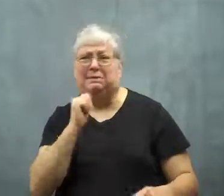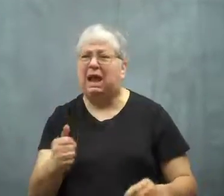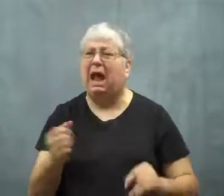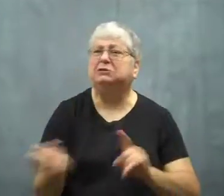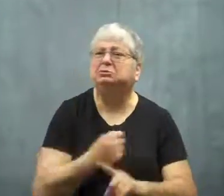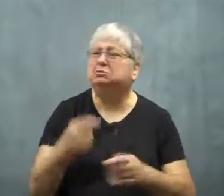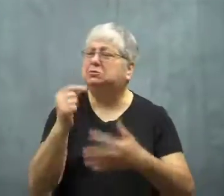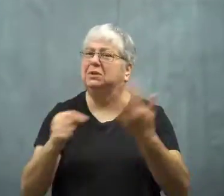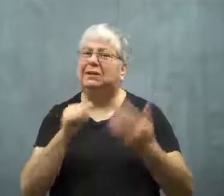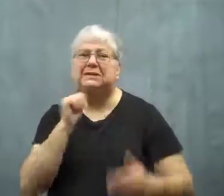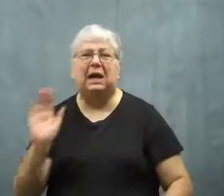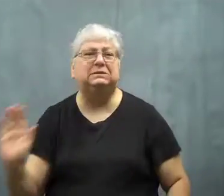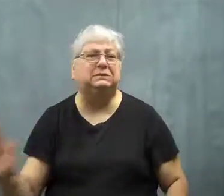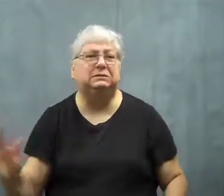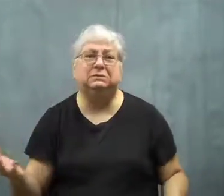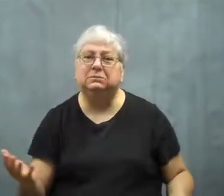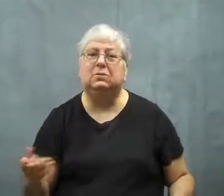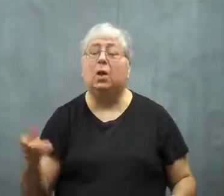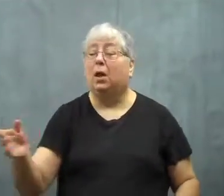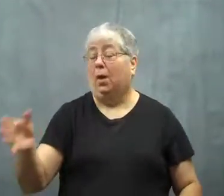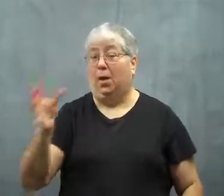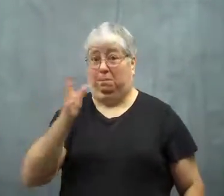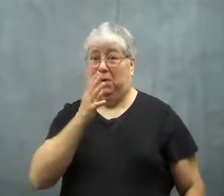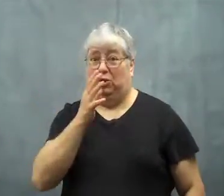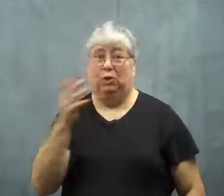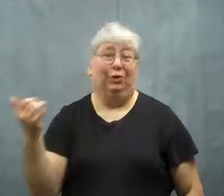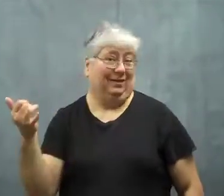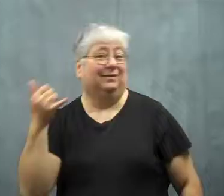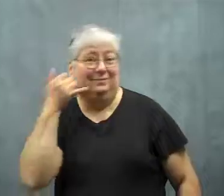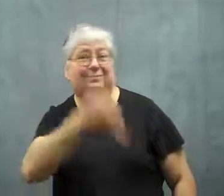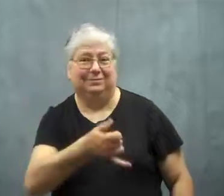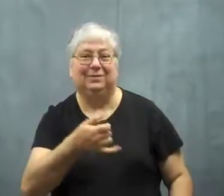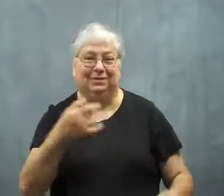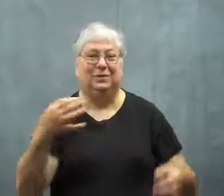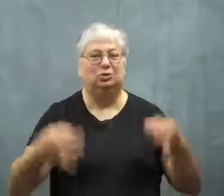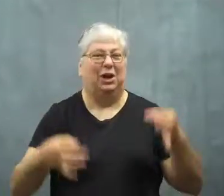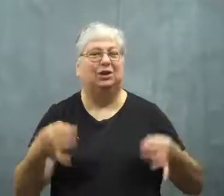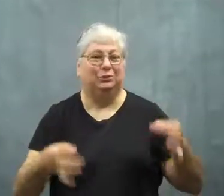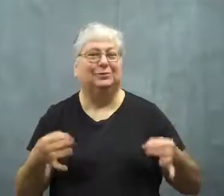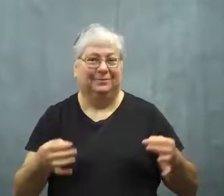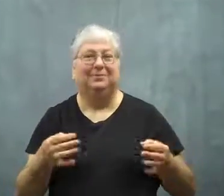They said he was not prone to violence.